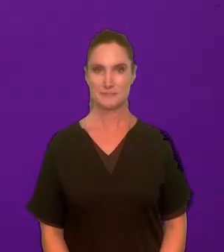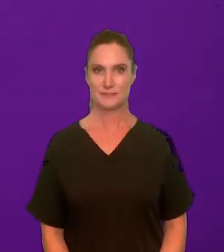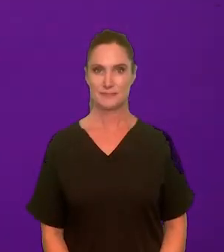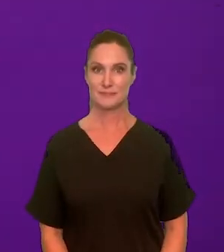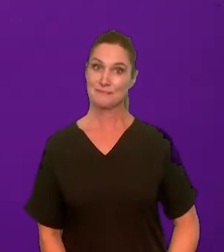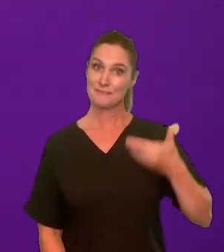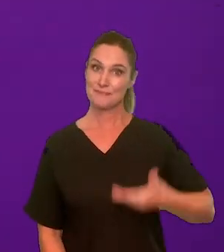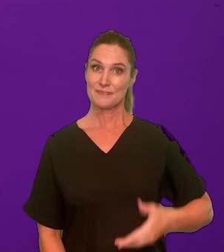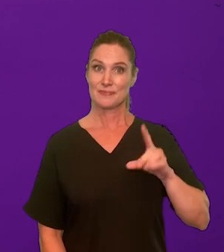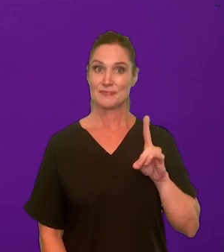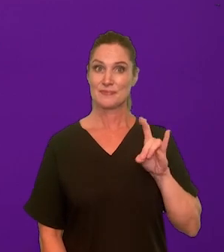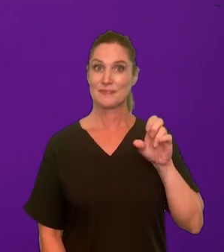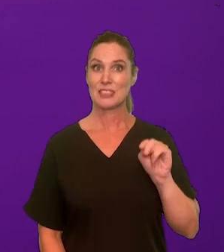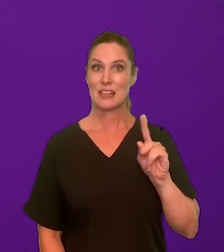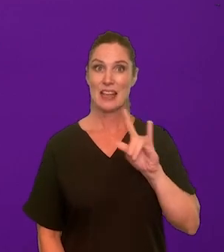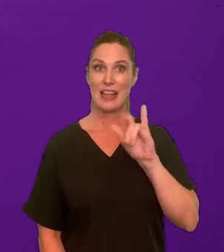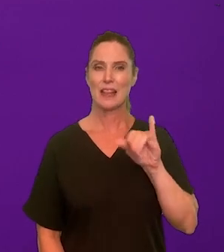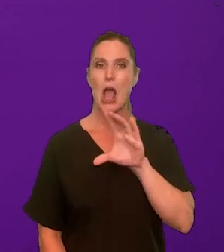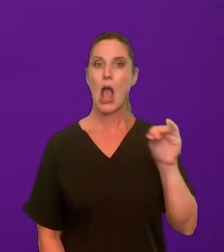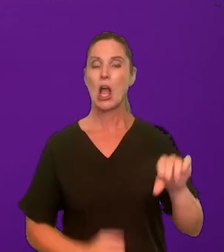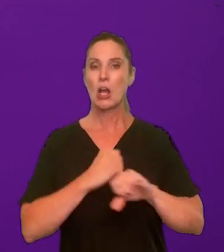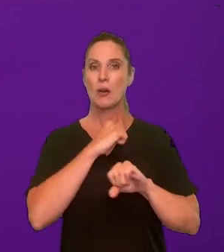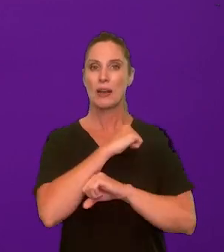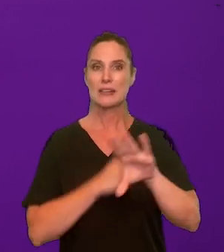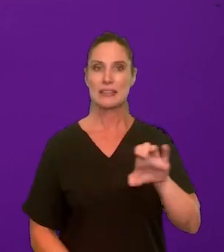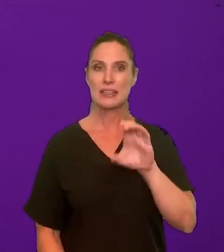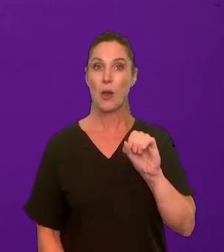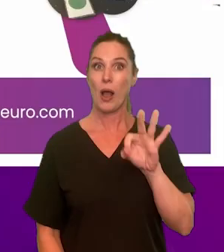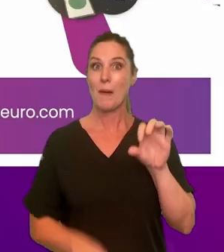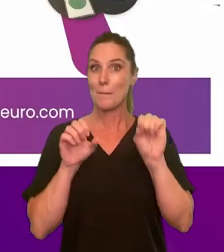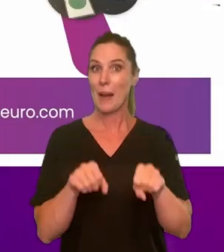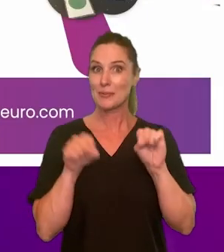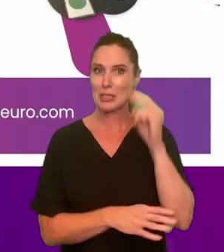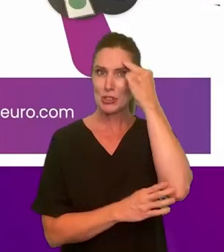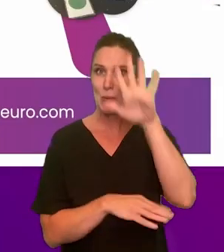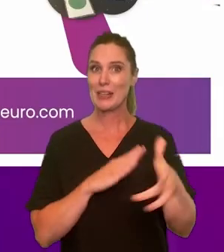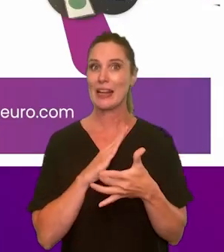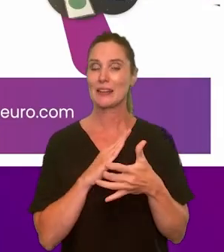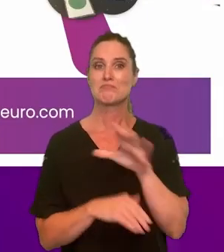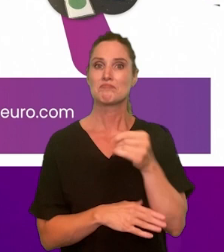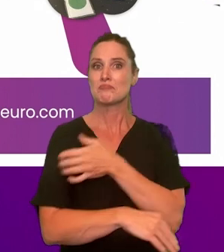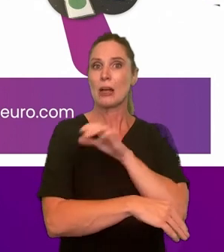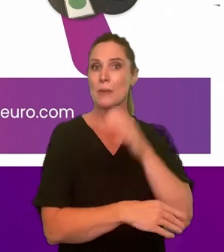I'm Dion Kelly, Co-Founder and CEO of Possibility Neurotechnologies, the company that's empowering the future of inclusion